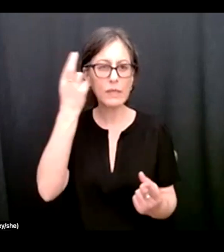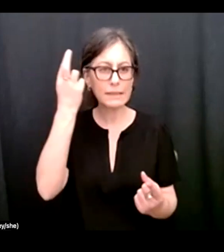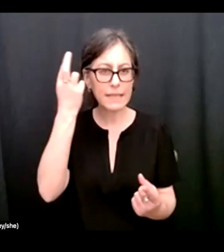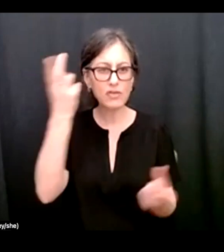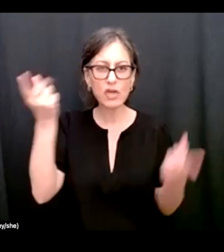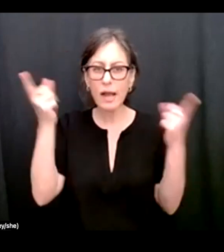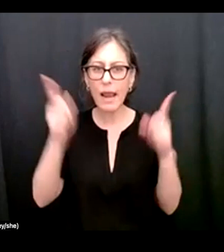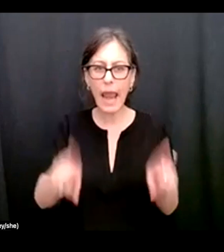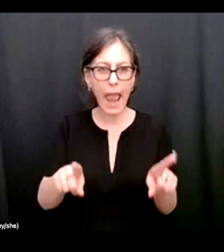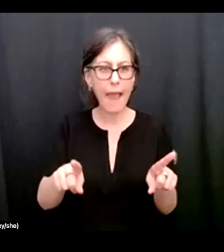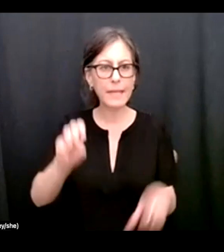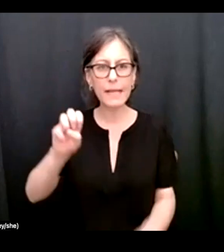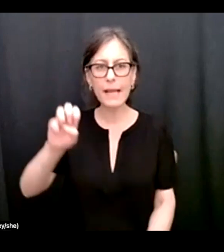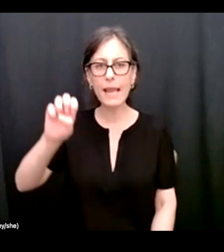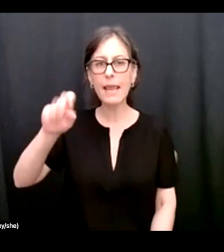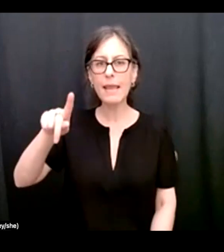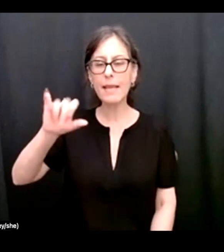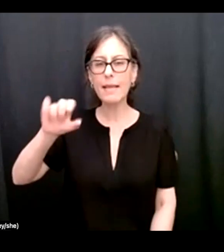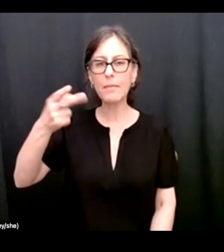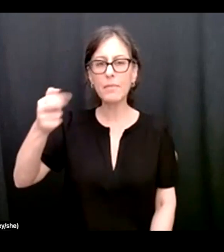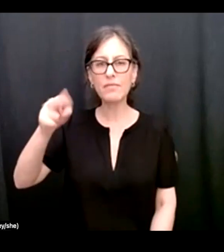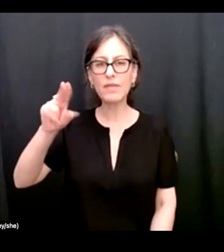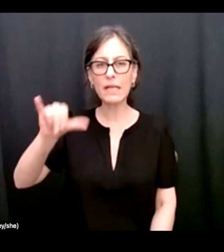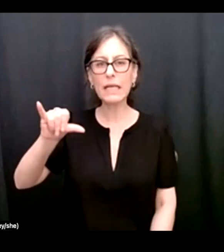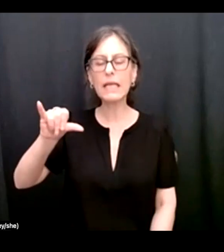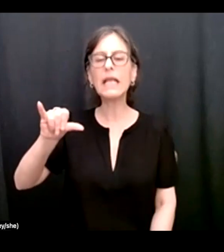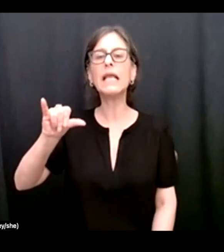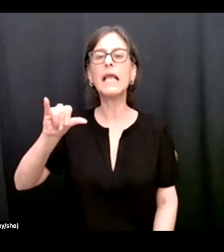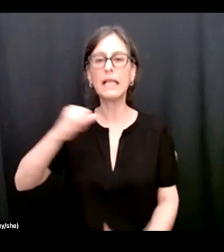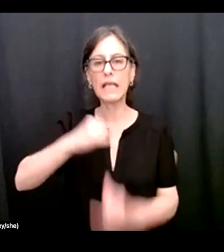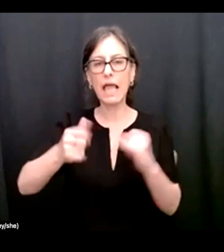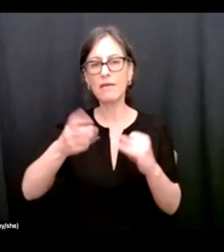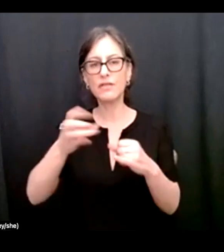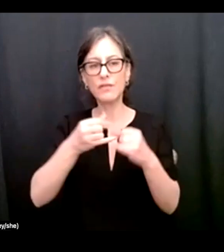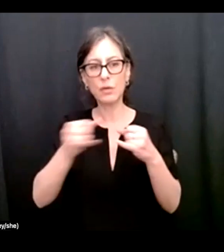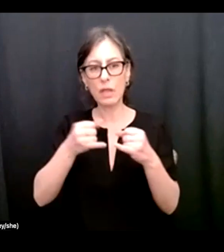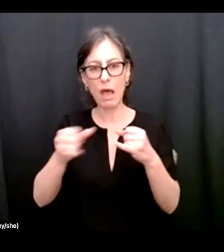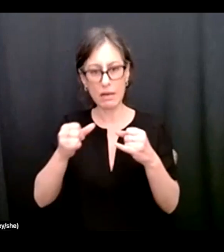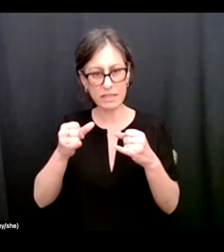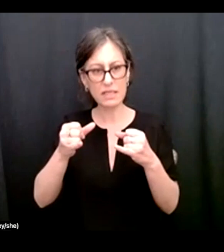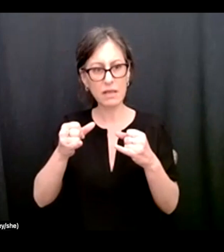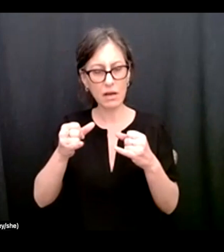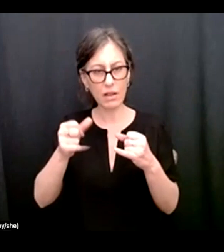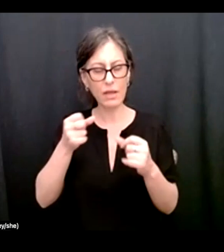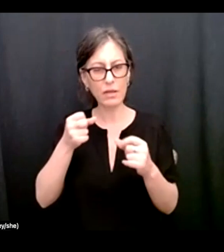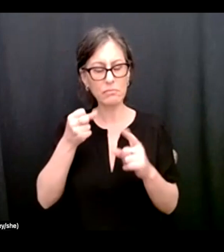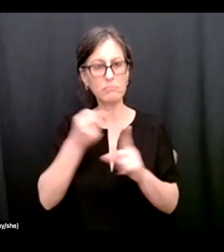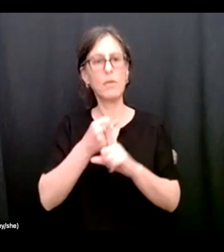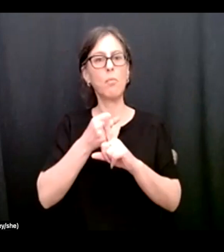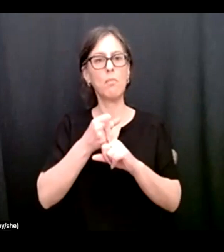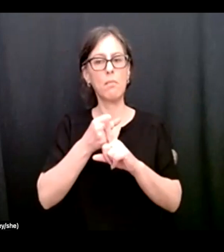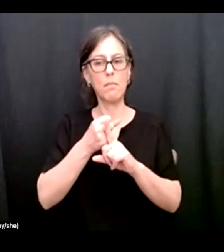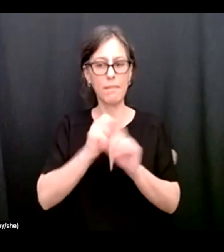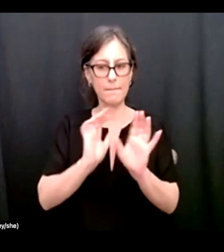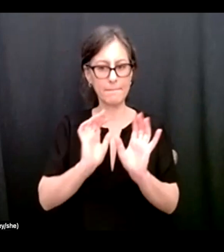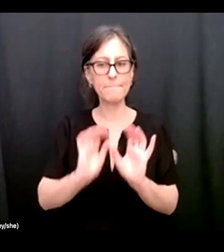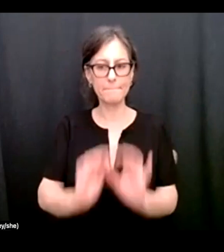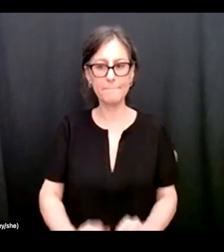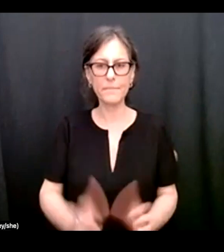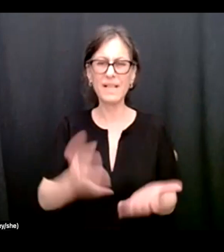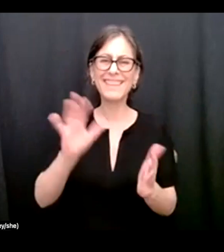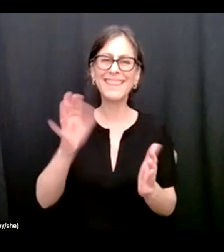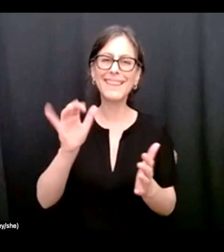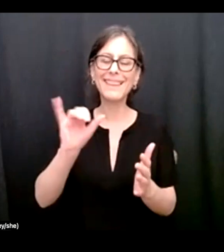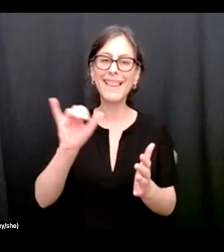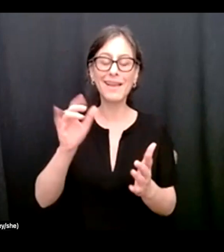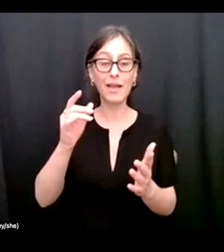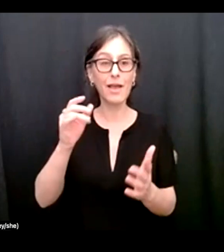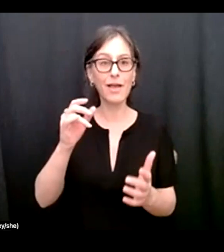In the last couple of lines, that's like punchy, and like, kind of like a eureka moment, I guess.